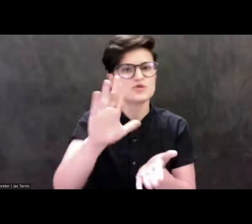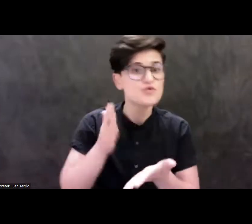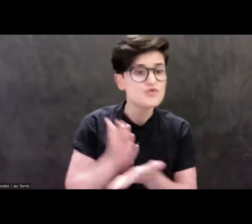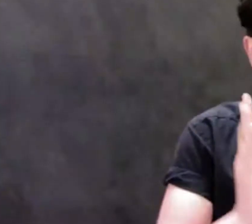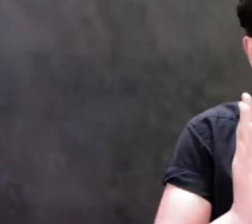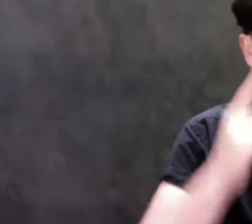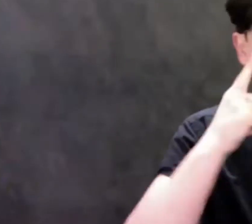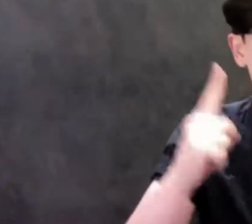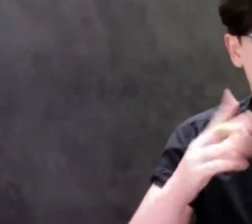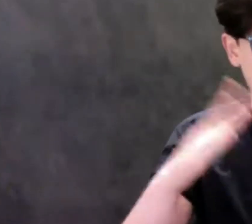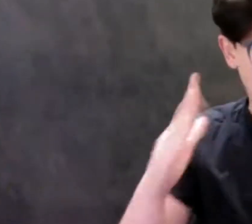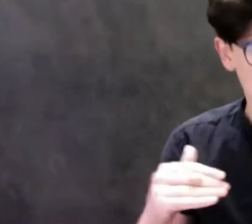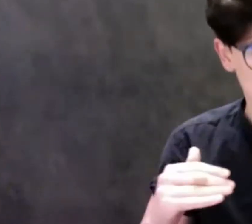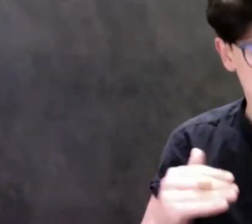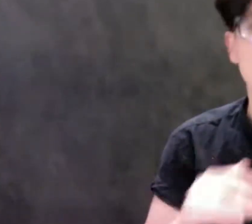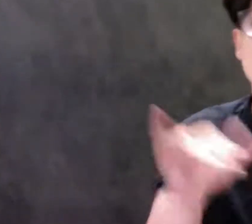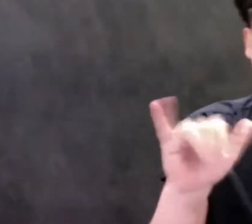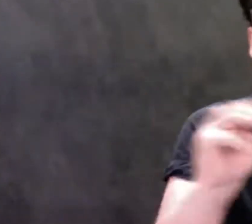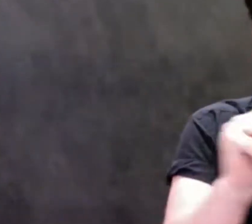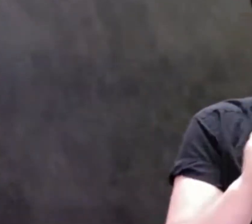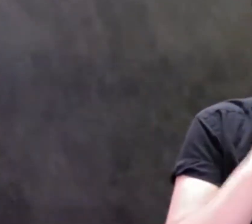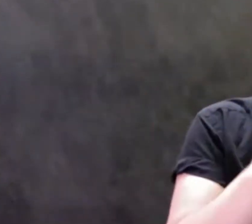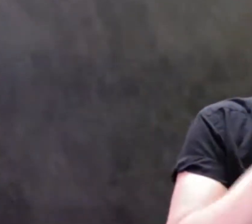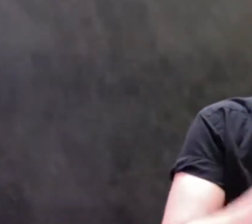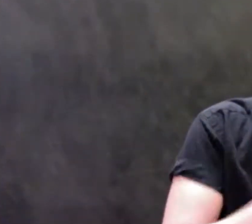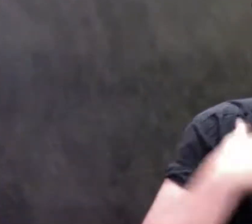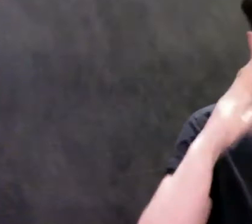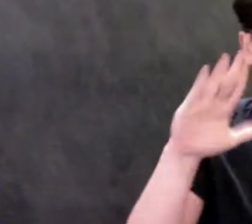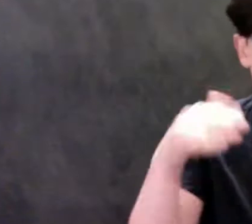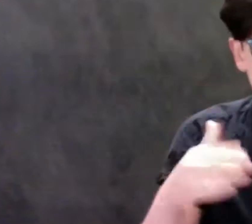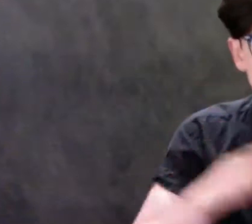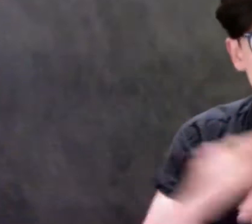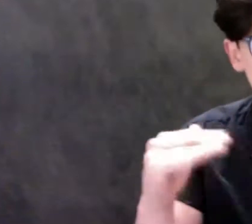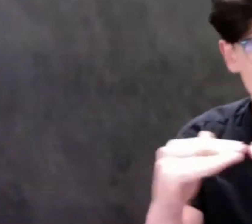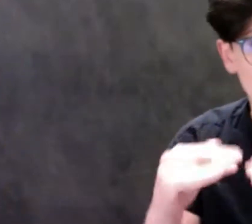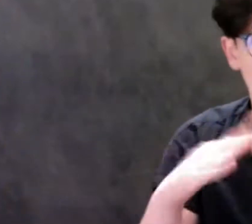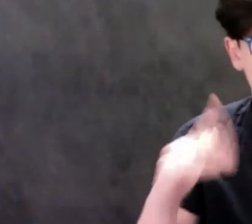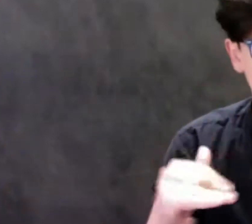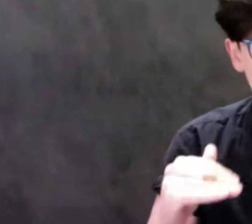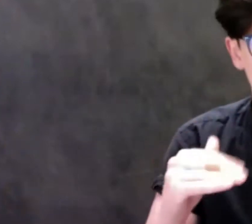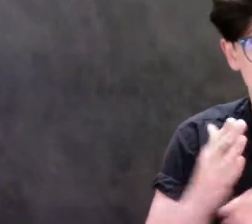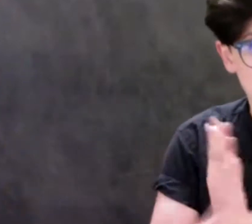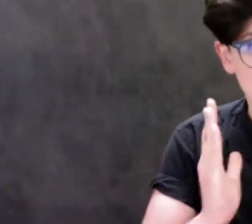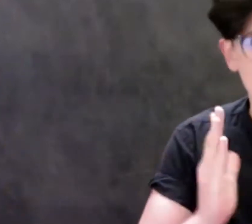I will focus on fair housing rights with a particular emphasis on the rights of people